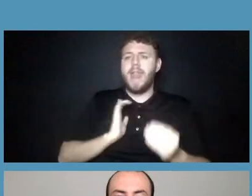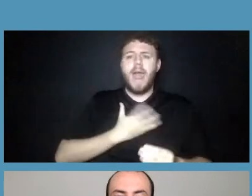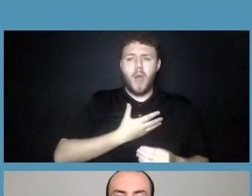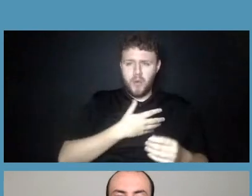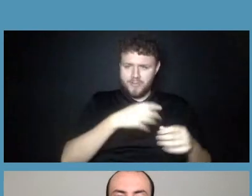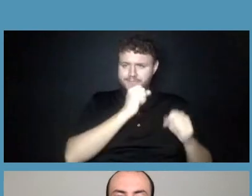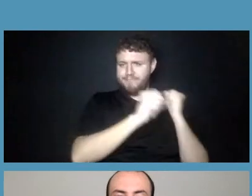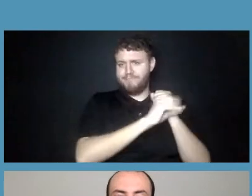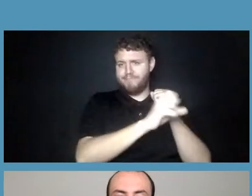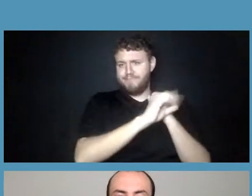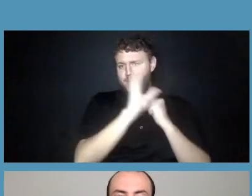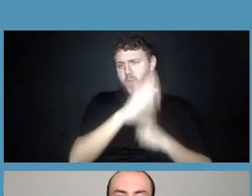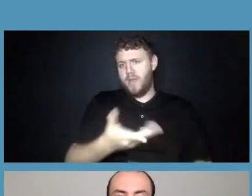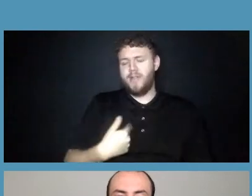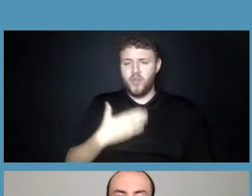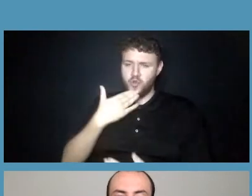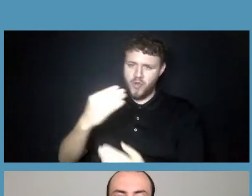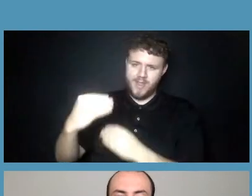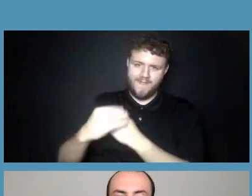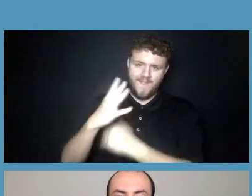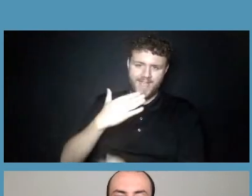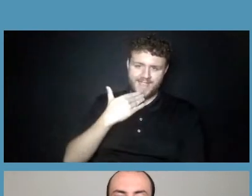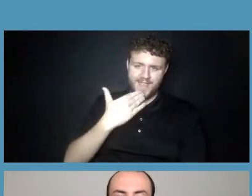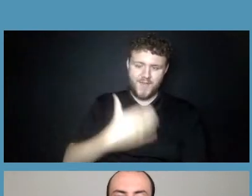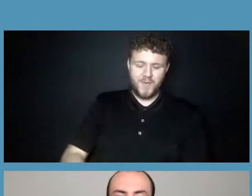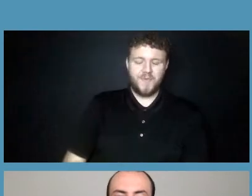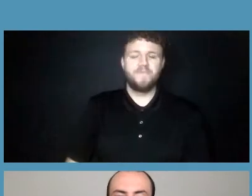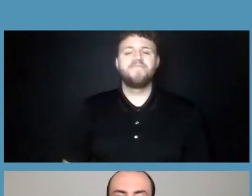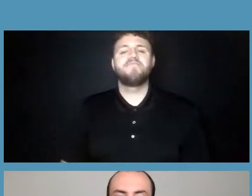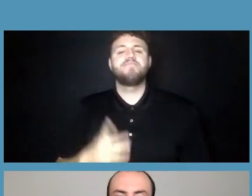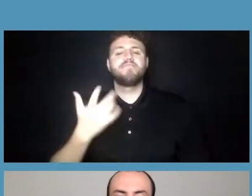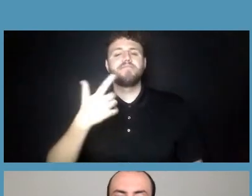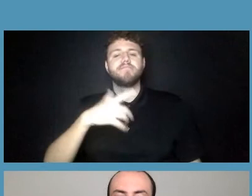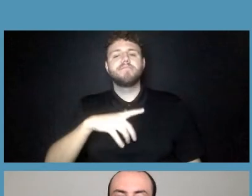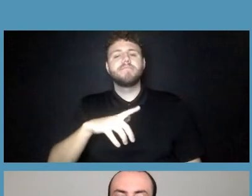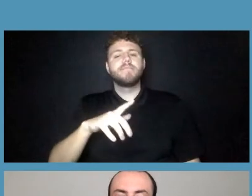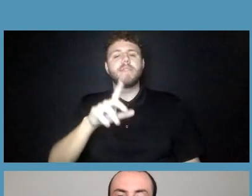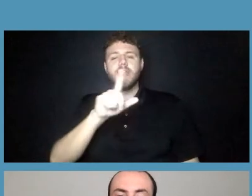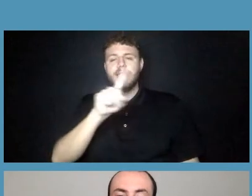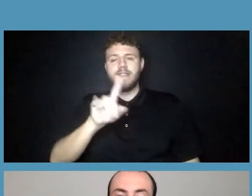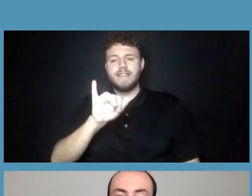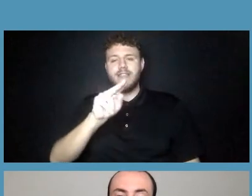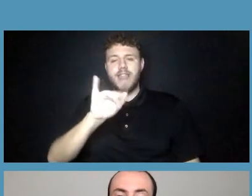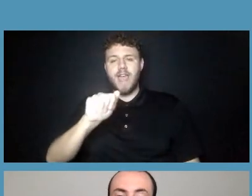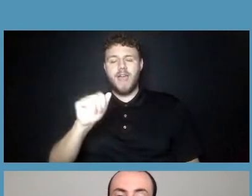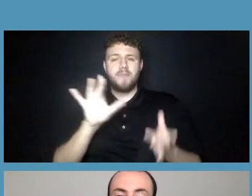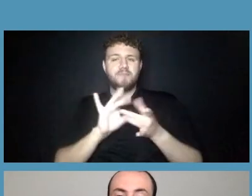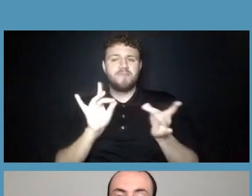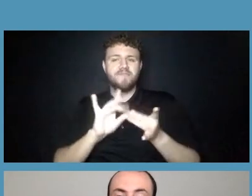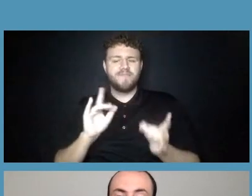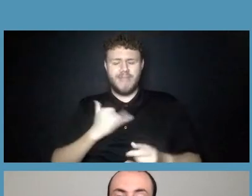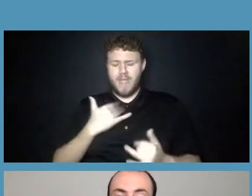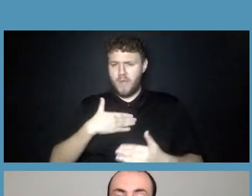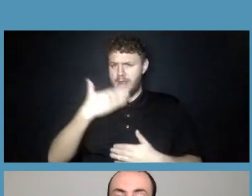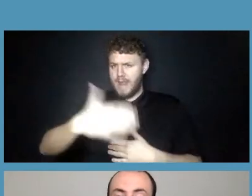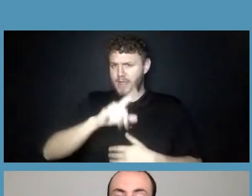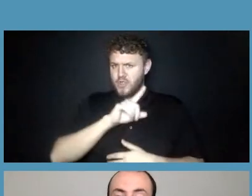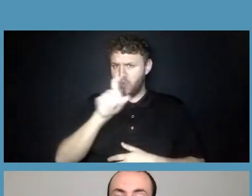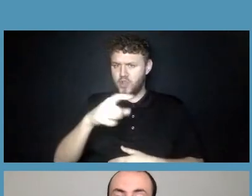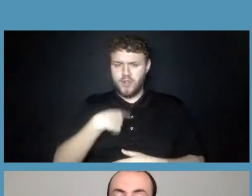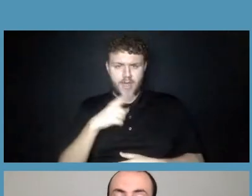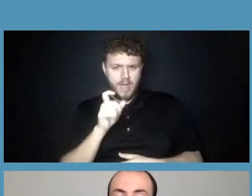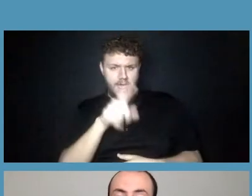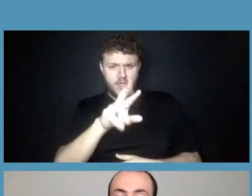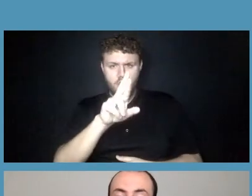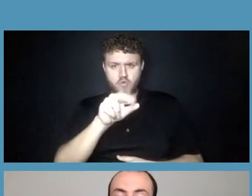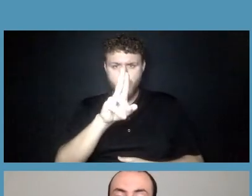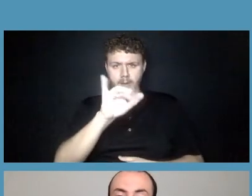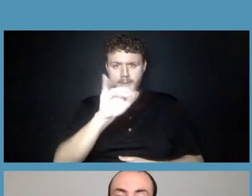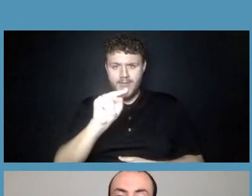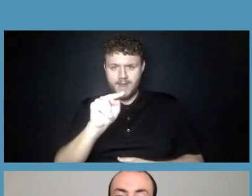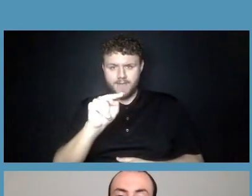Great advice. On to our next question I will pose this to Robin but then also ask Katy